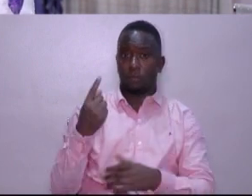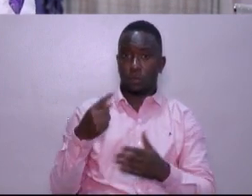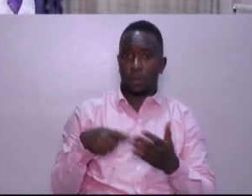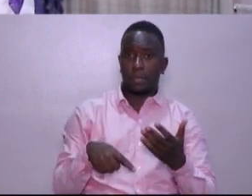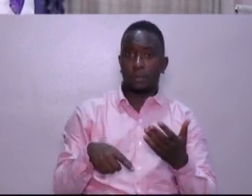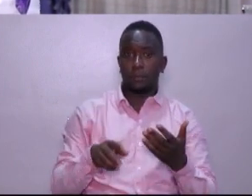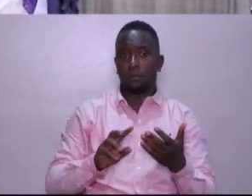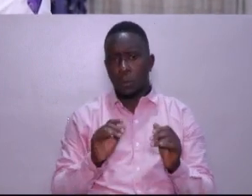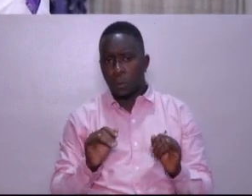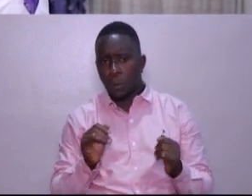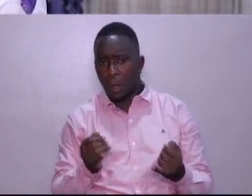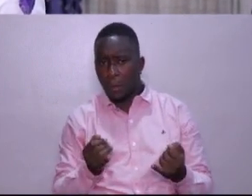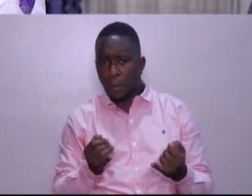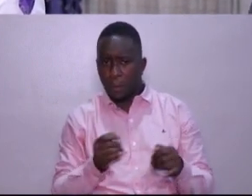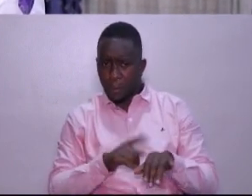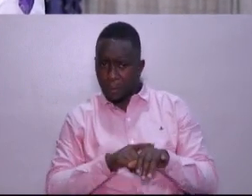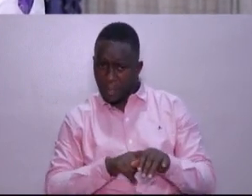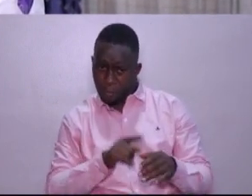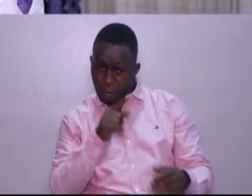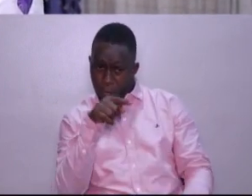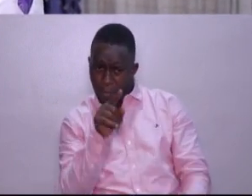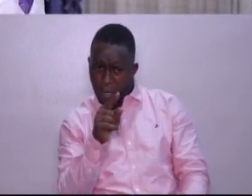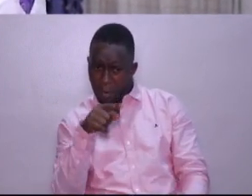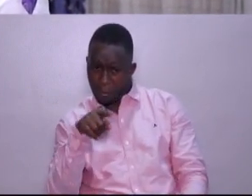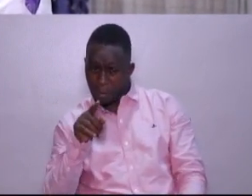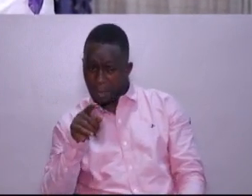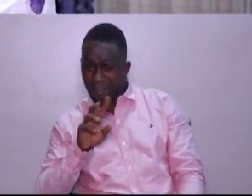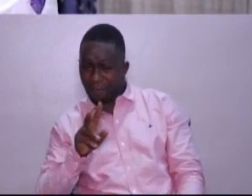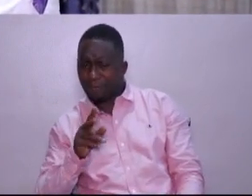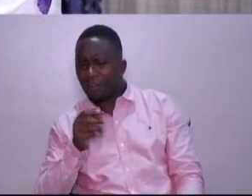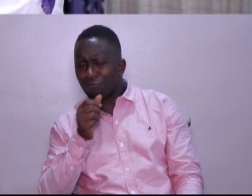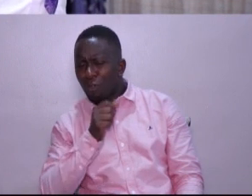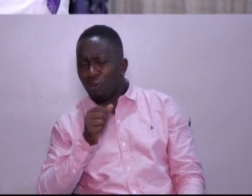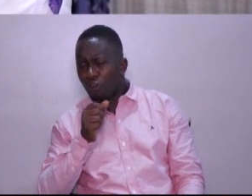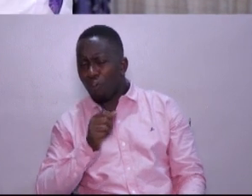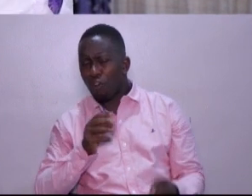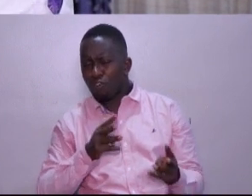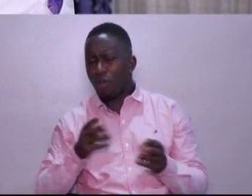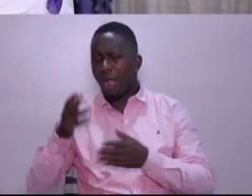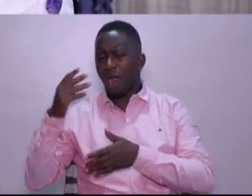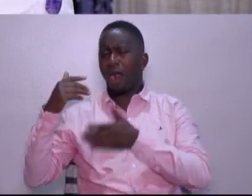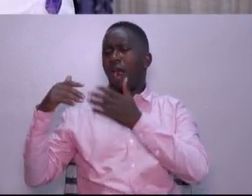if you mark in our old way of doing things if you grade your students, you would say good. improvement